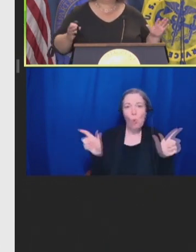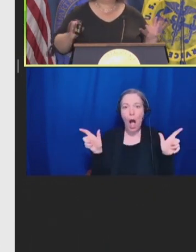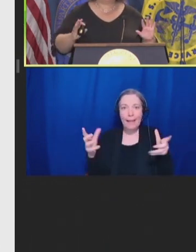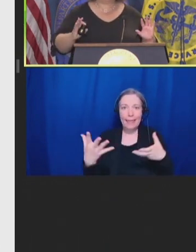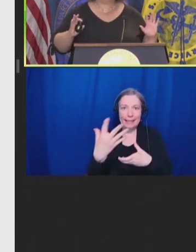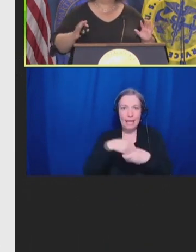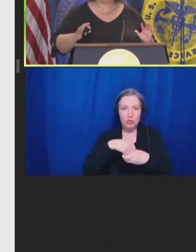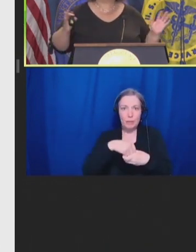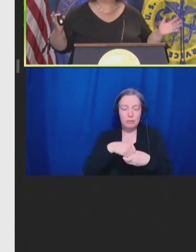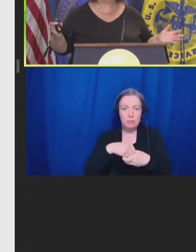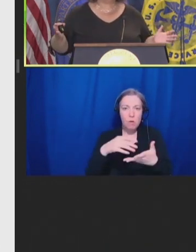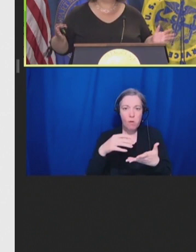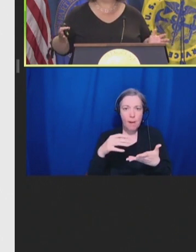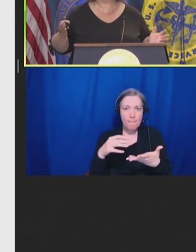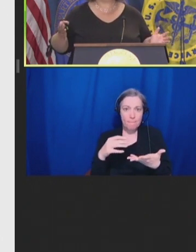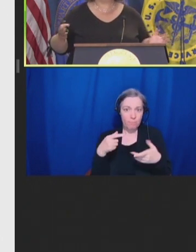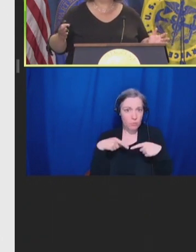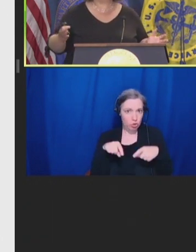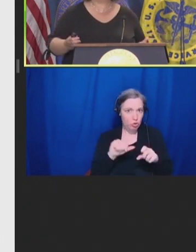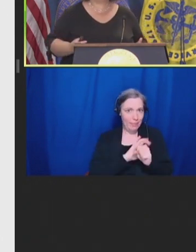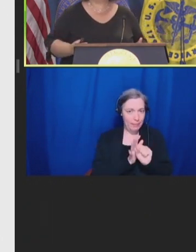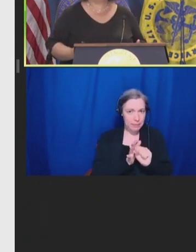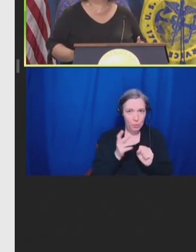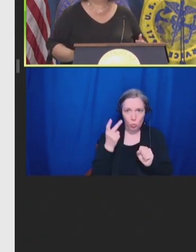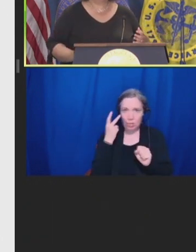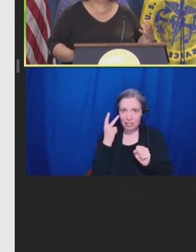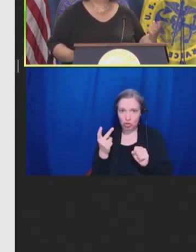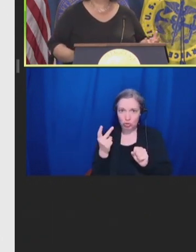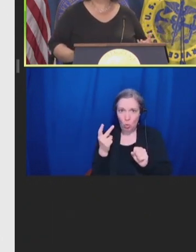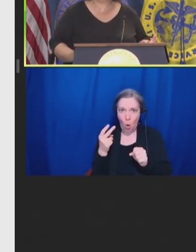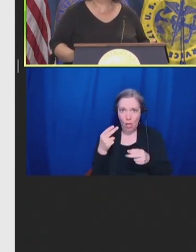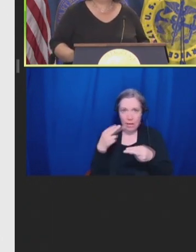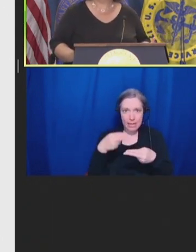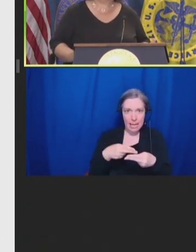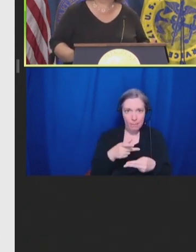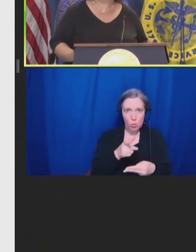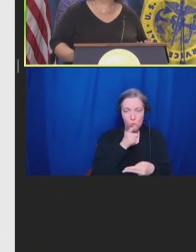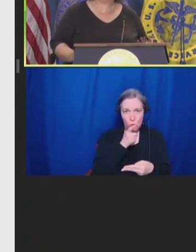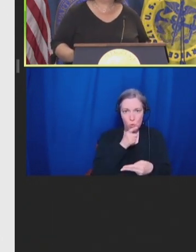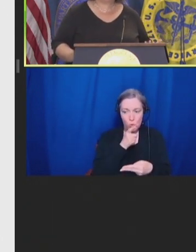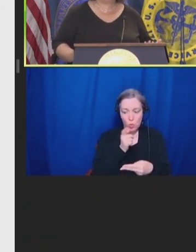we kind of broadened who we saw as part of our group of immunizers or the healthcare community.